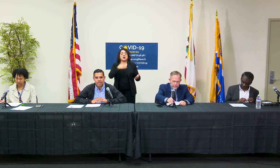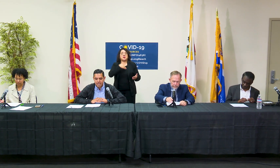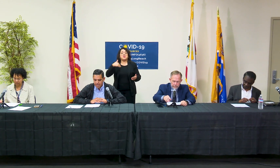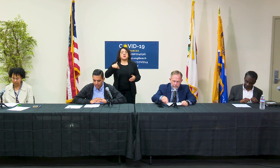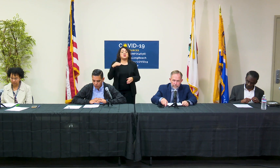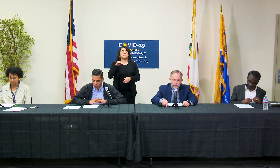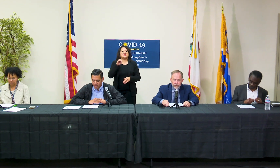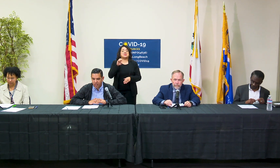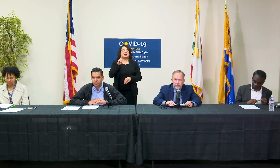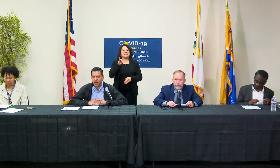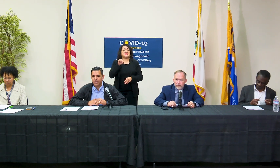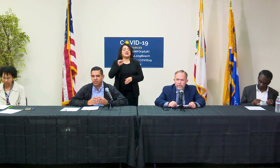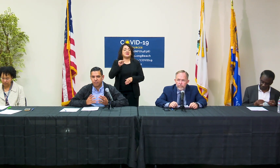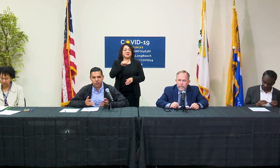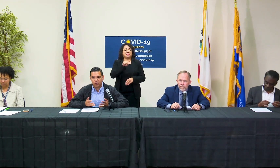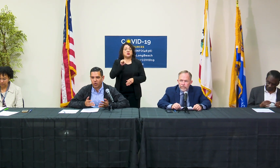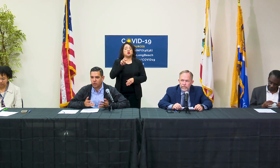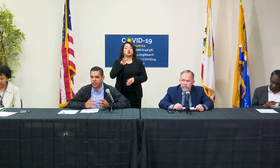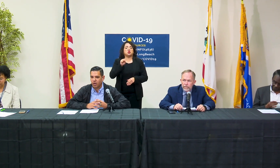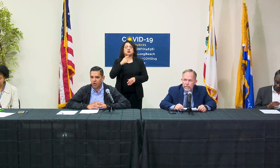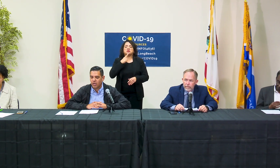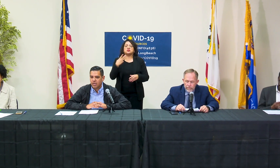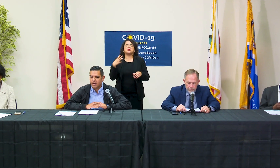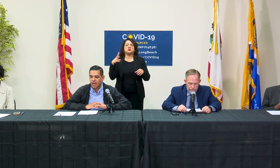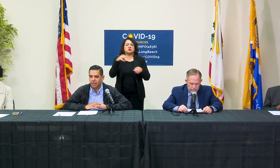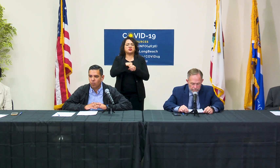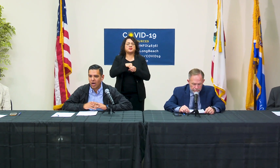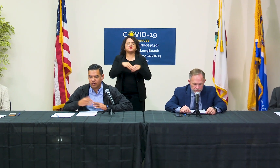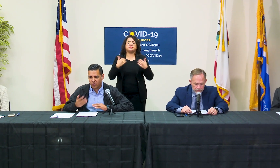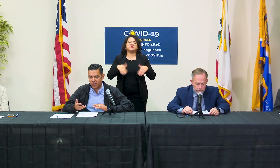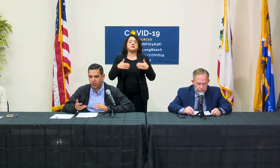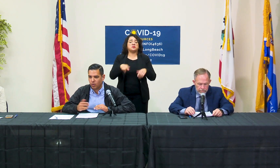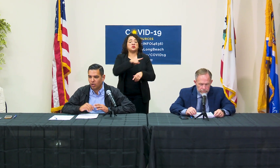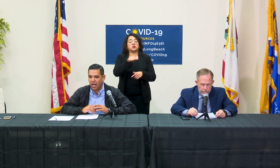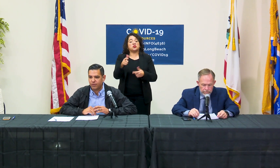joining us but especially those that are watching this when we're live-streaming